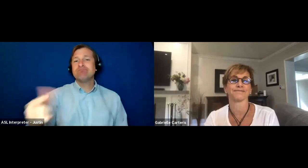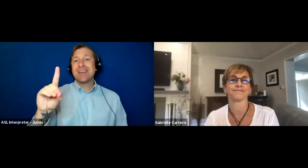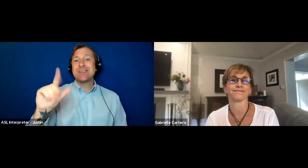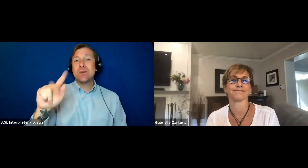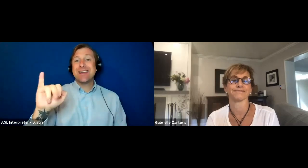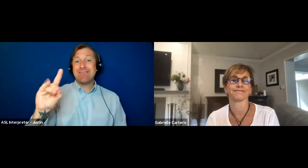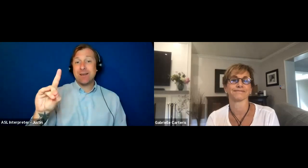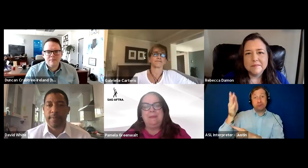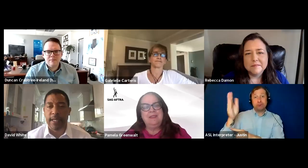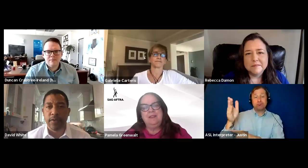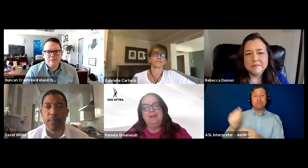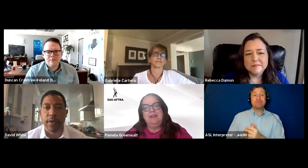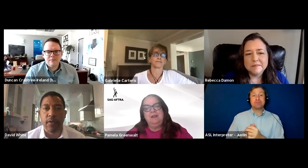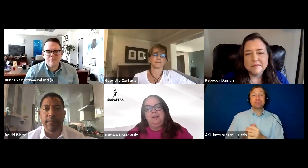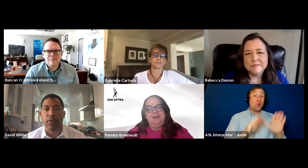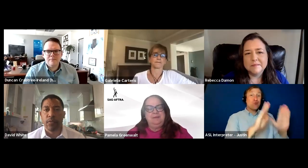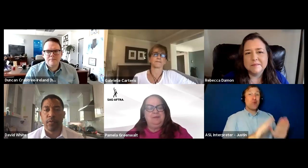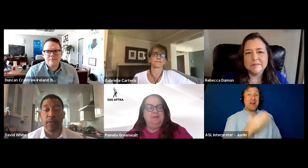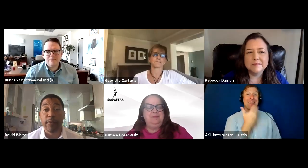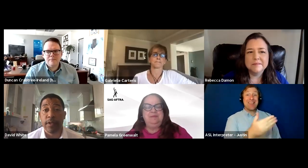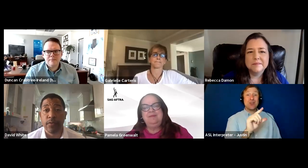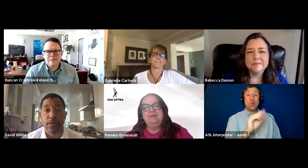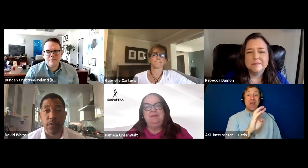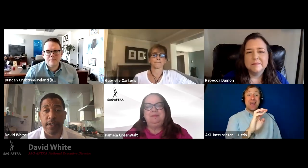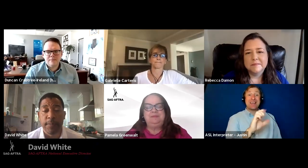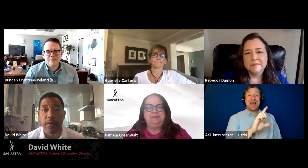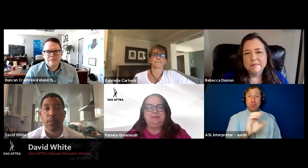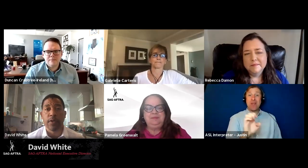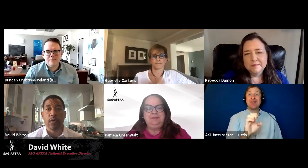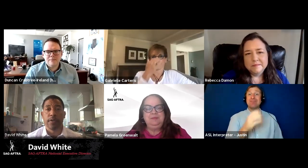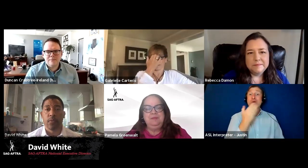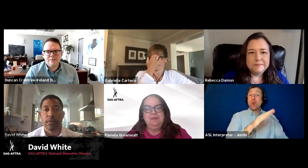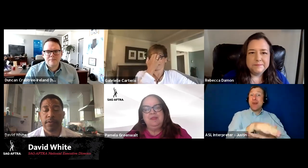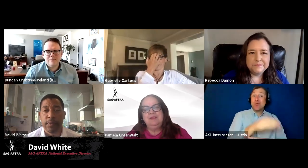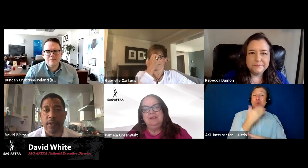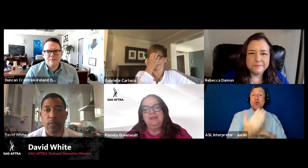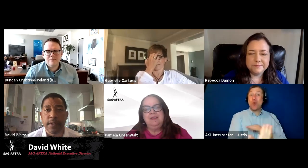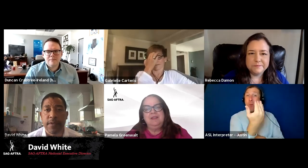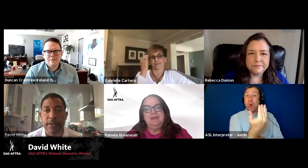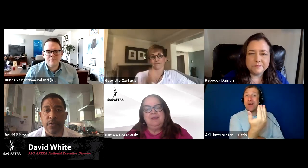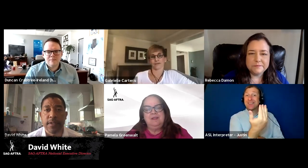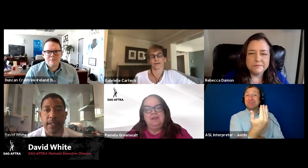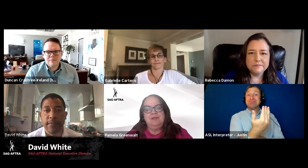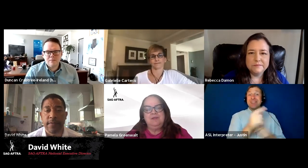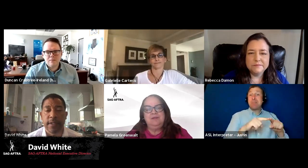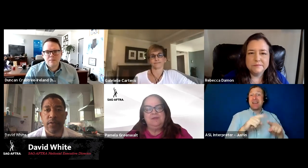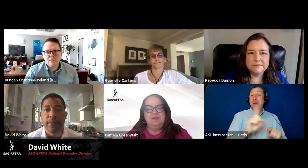Great, thank you, Gabrielle and good morning or afternoon to everyone who's joined, depending on where you are in the world. We hope this finds you safe and your